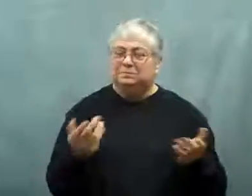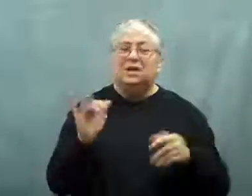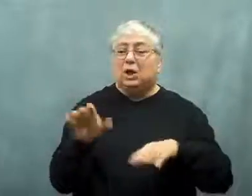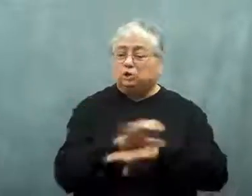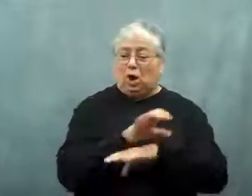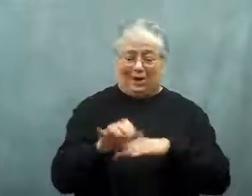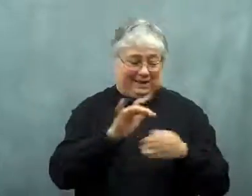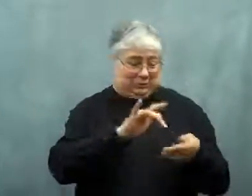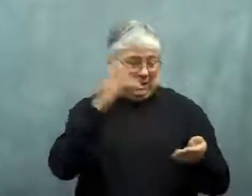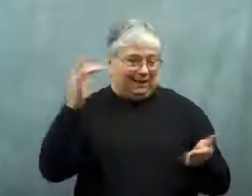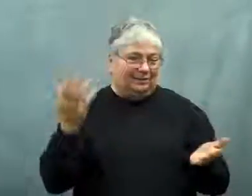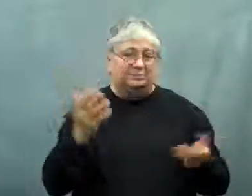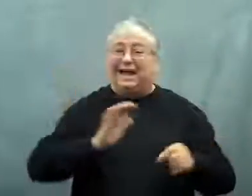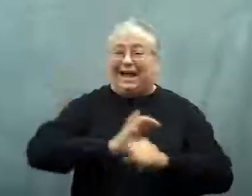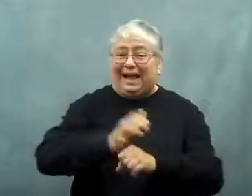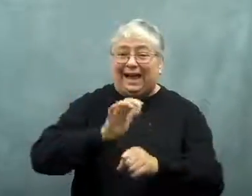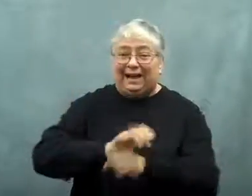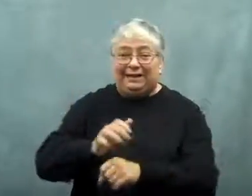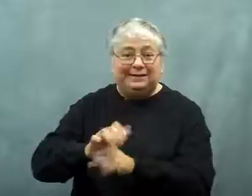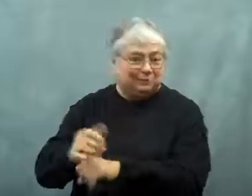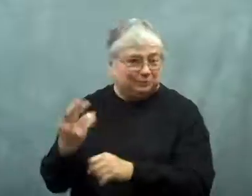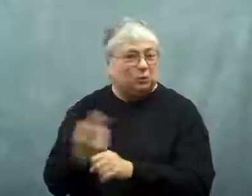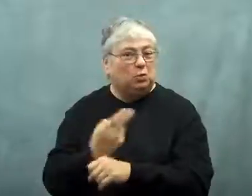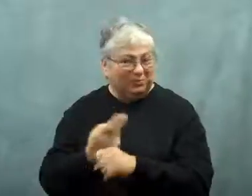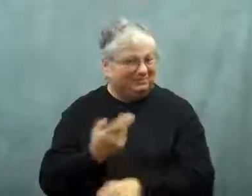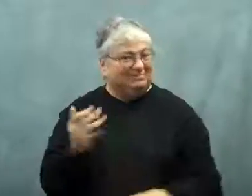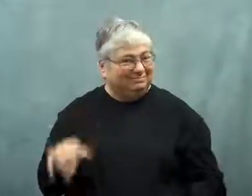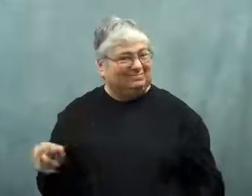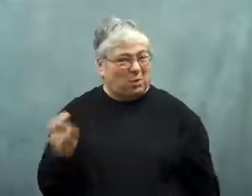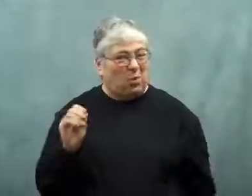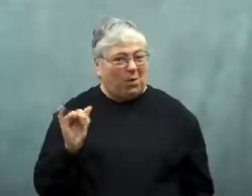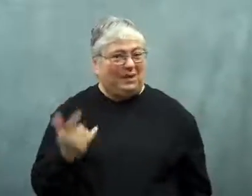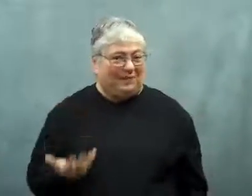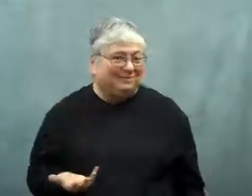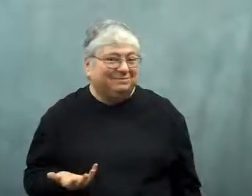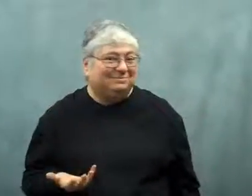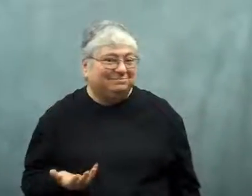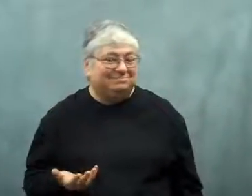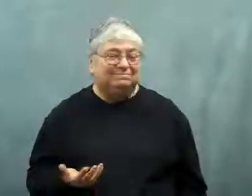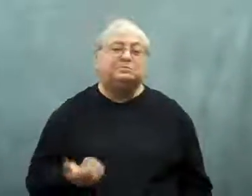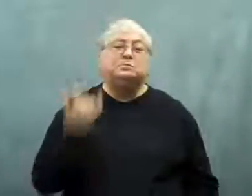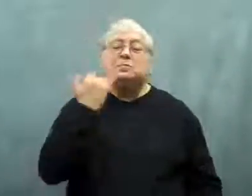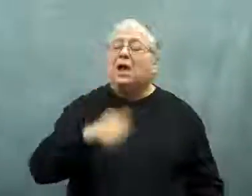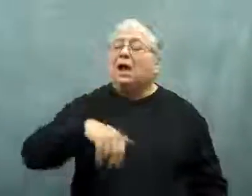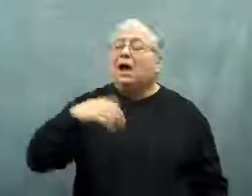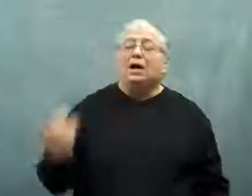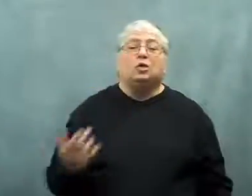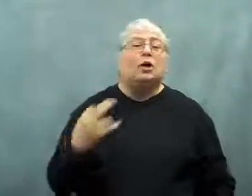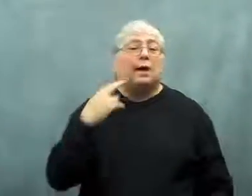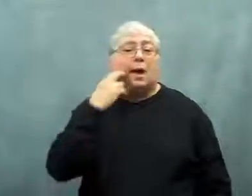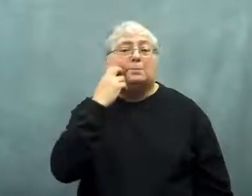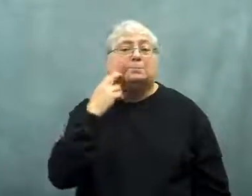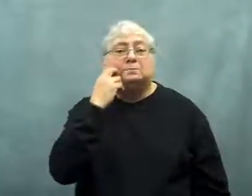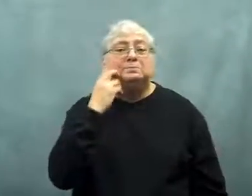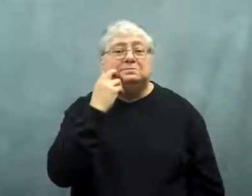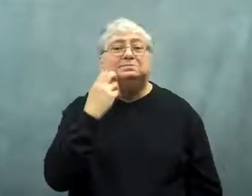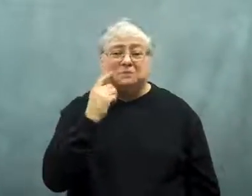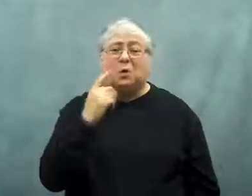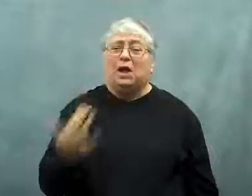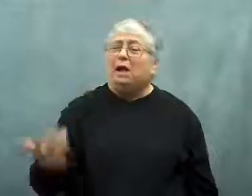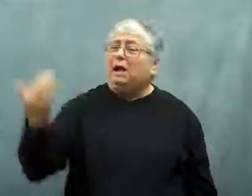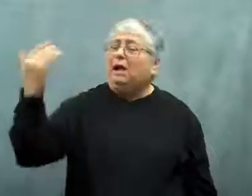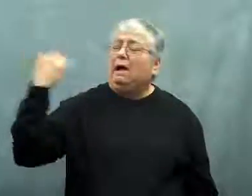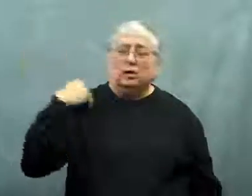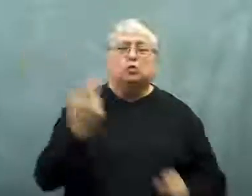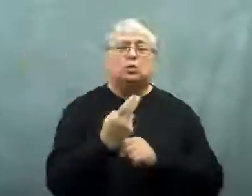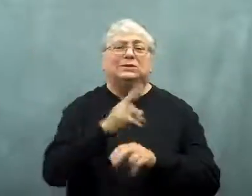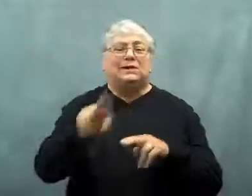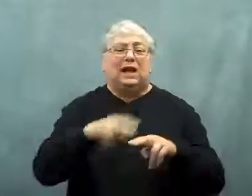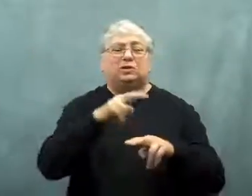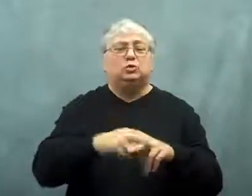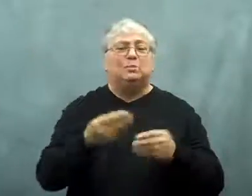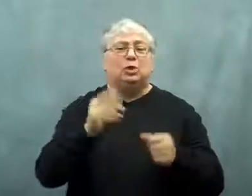it also gives chocolate its sheen, and is used in canning.